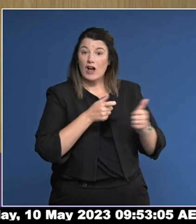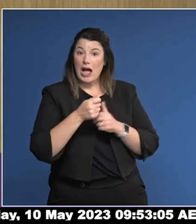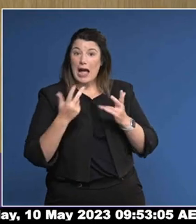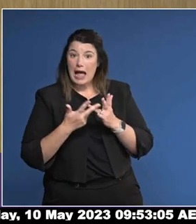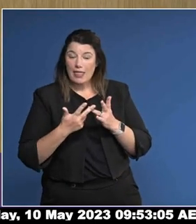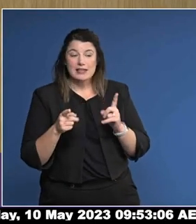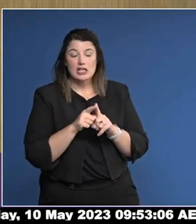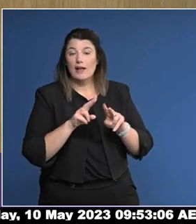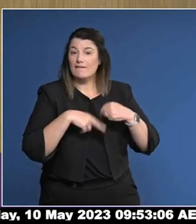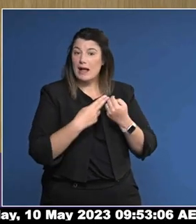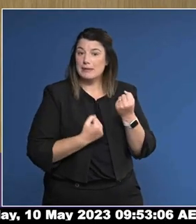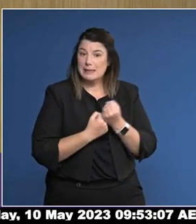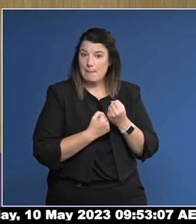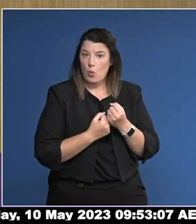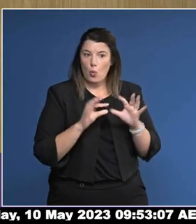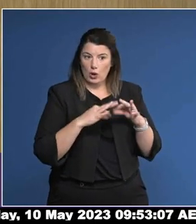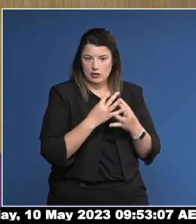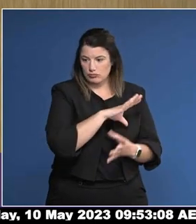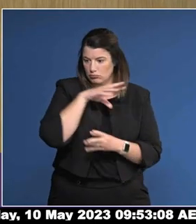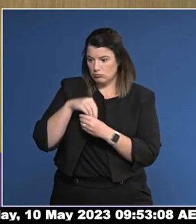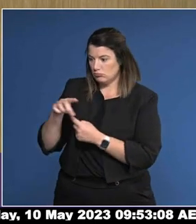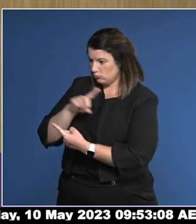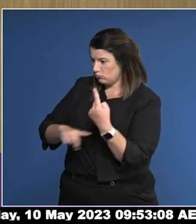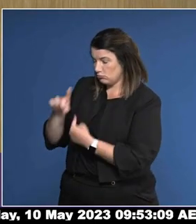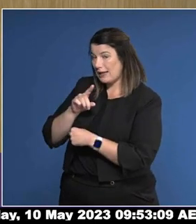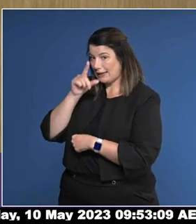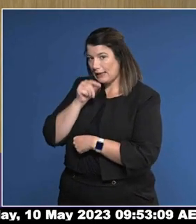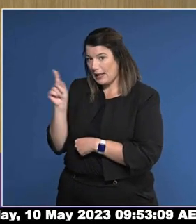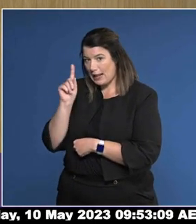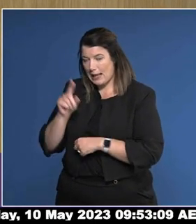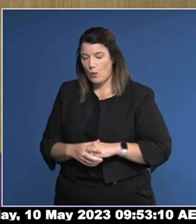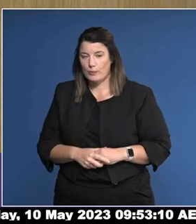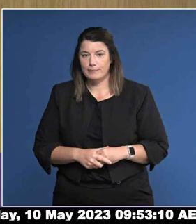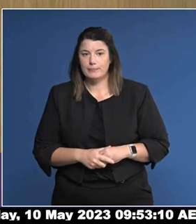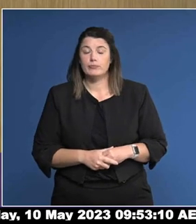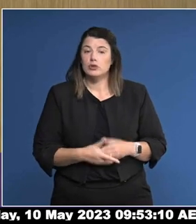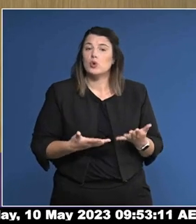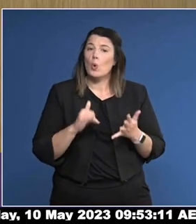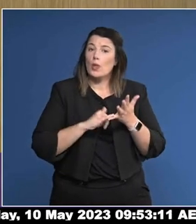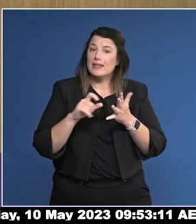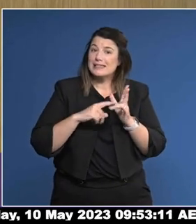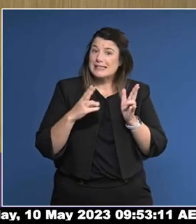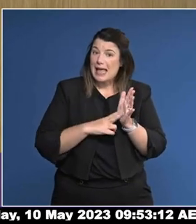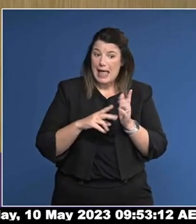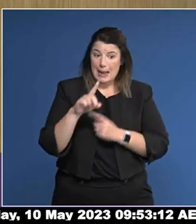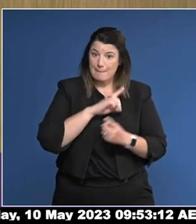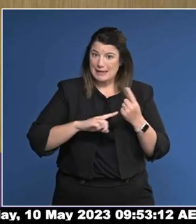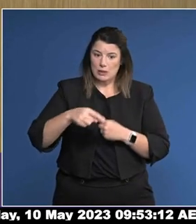agencies. MS EASTMAN: And you would expect that all of the members of SCAN team would be very well aware of the risk of unconscious bias?